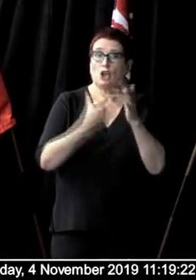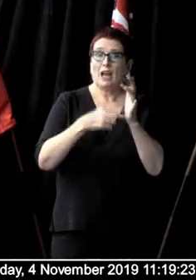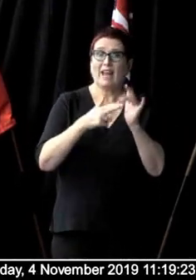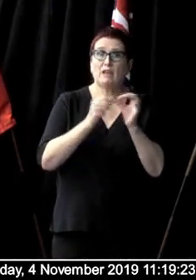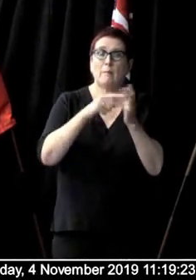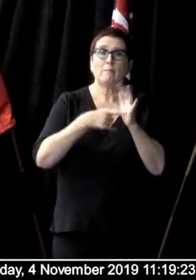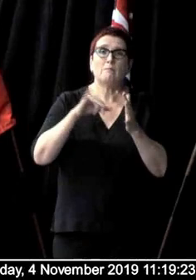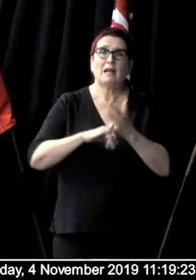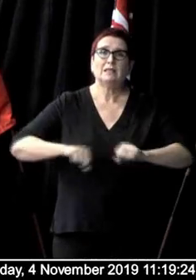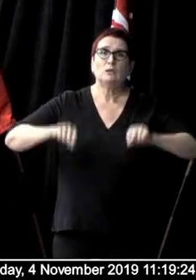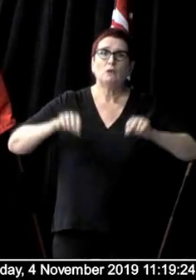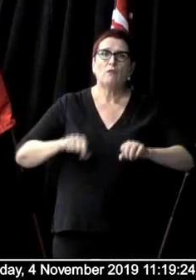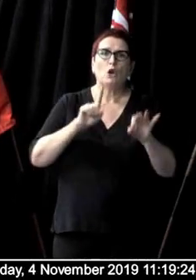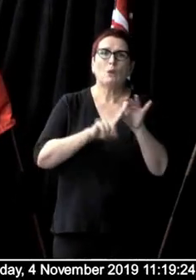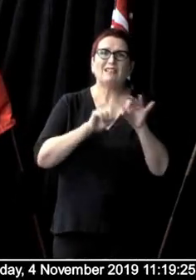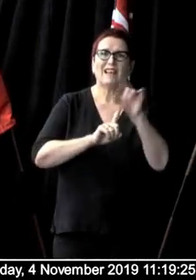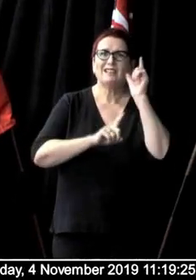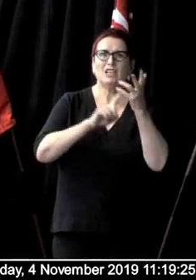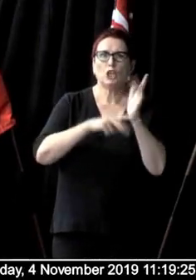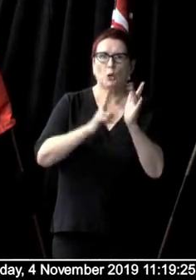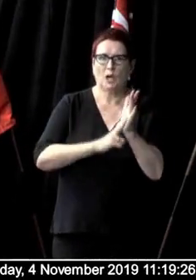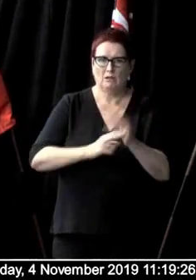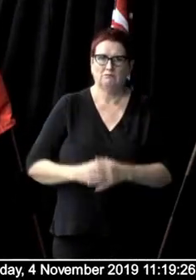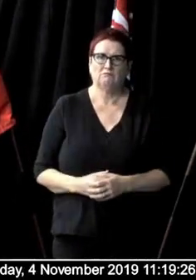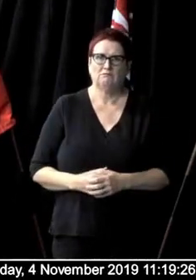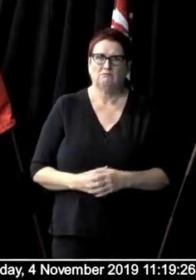Queensland Teachers’ Union, a position he has held since 2012.